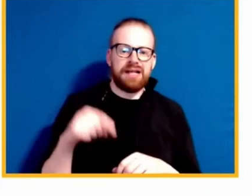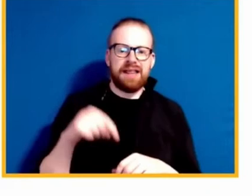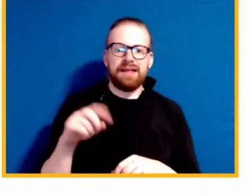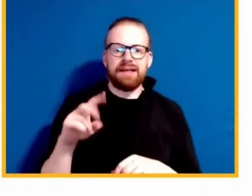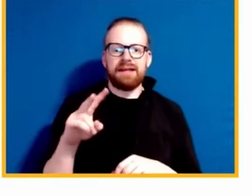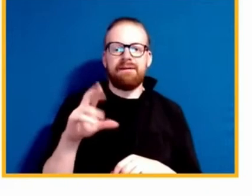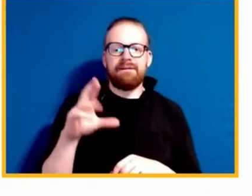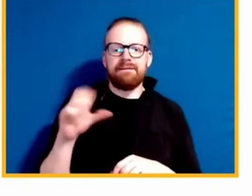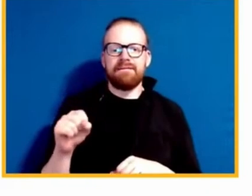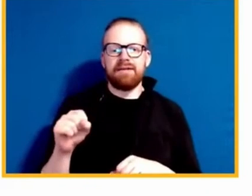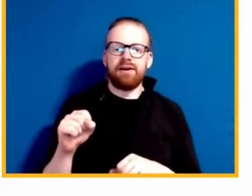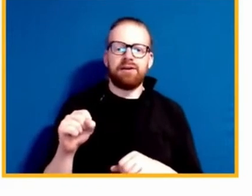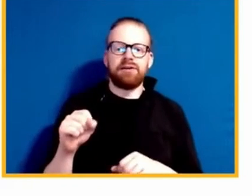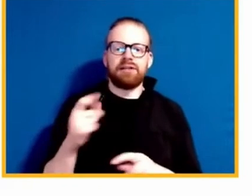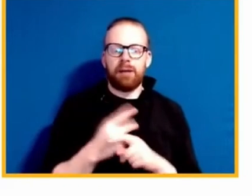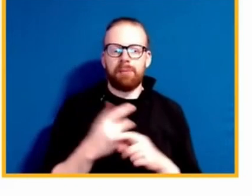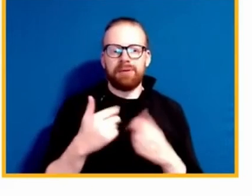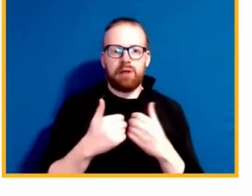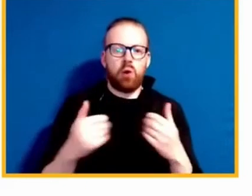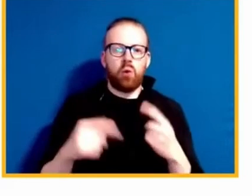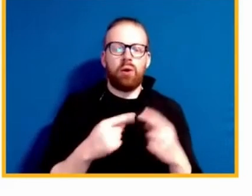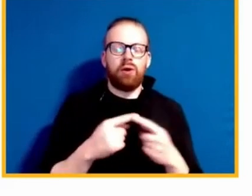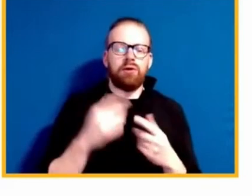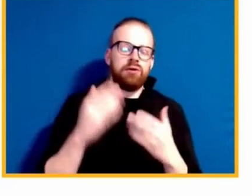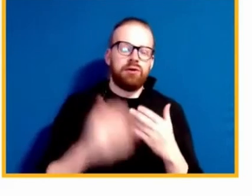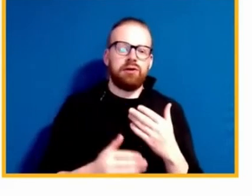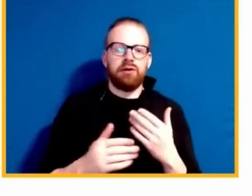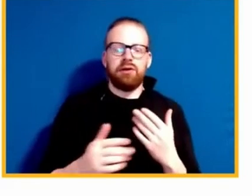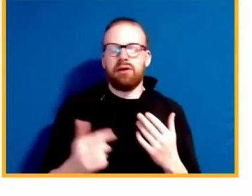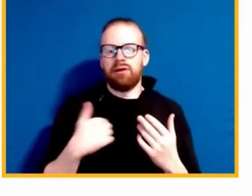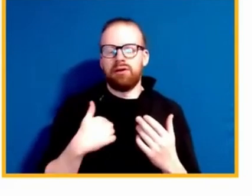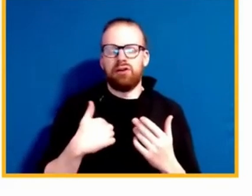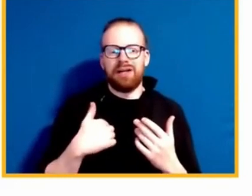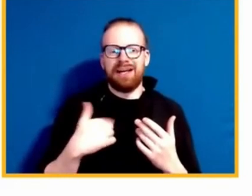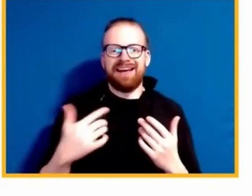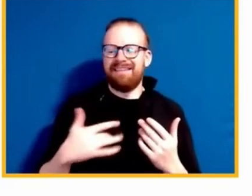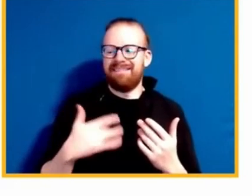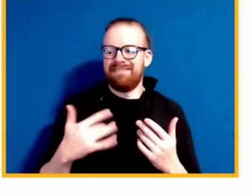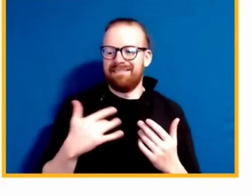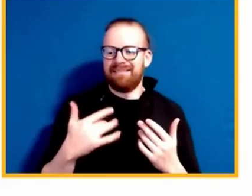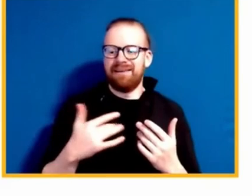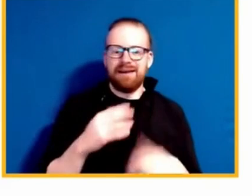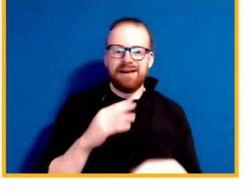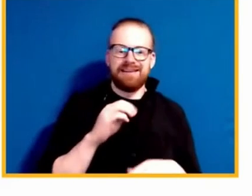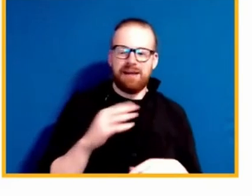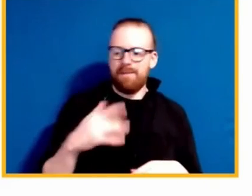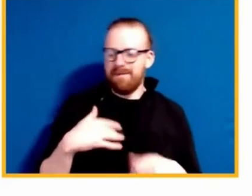virus just keeping us apart and when is it going to end and you know, I'm feeling numb that I'm feeling cold and I need